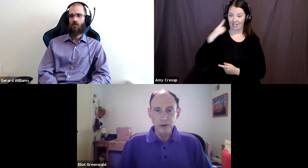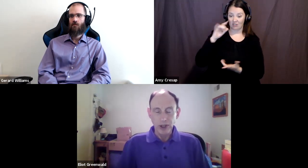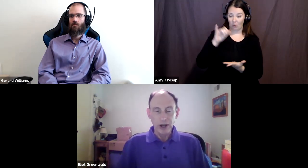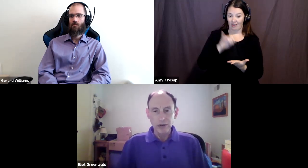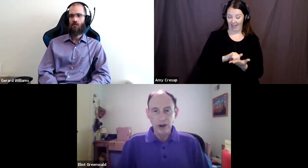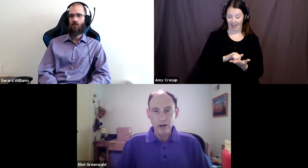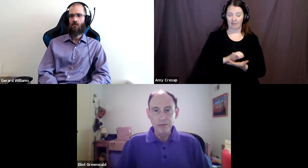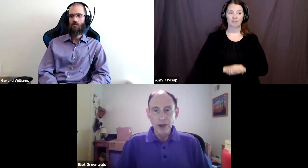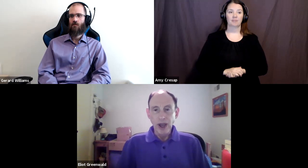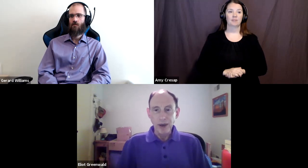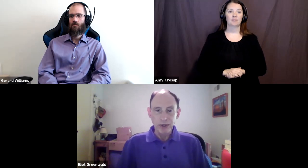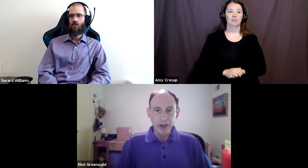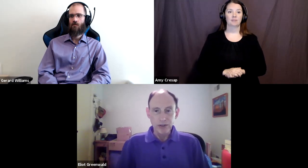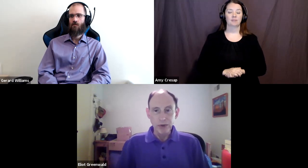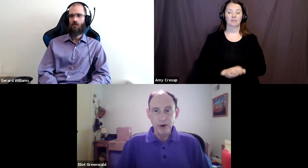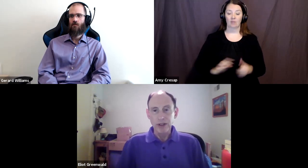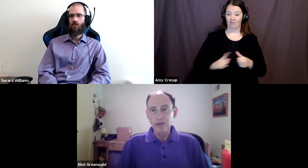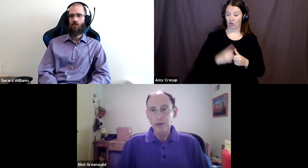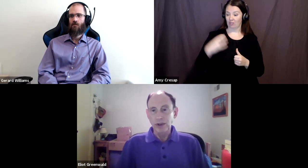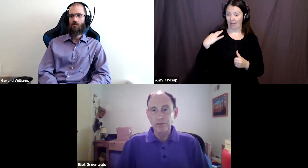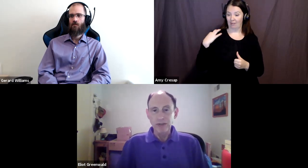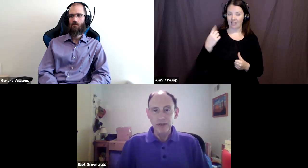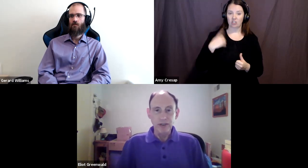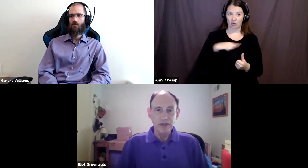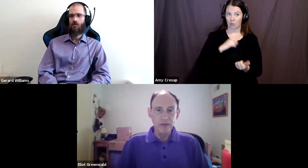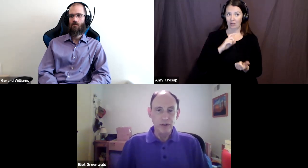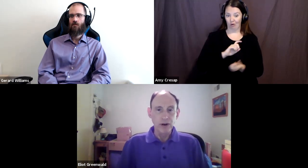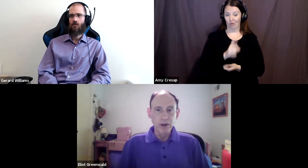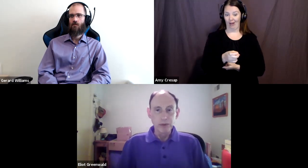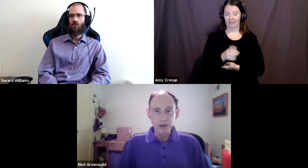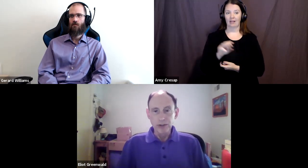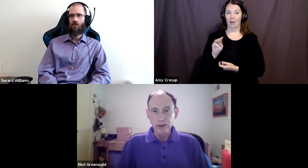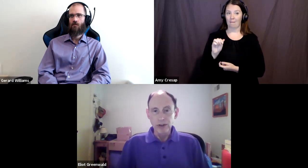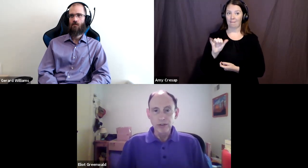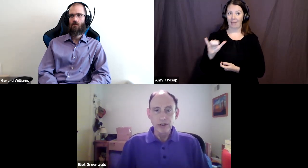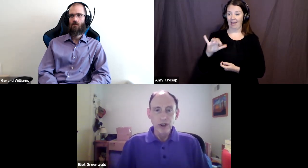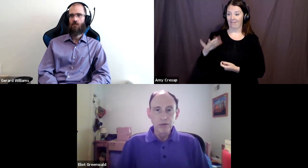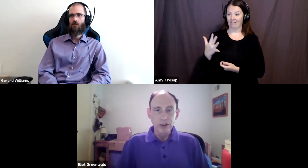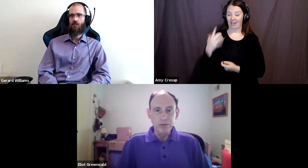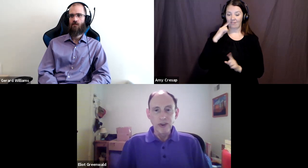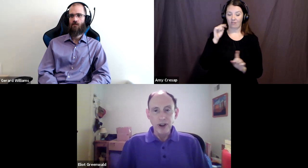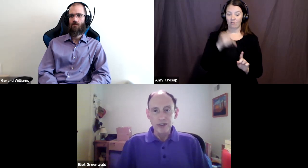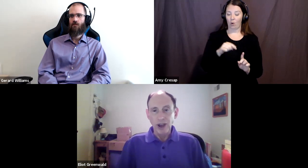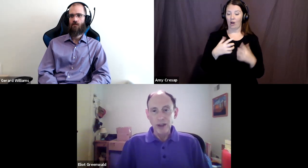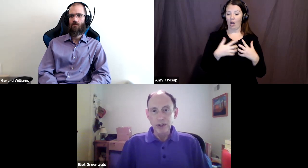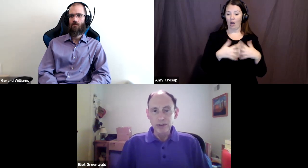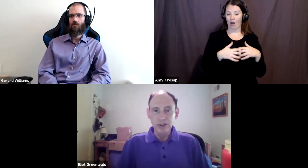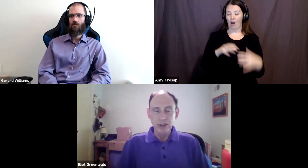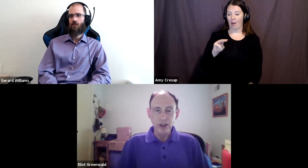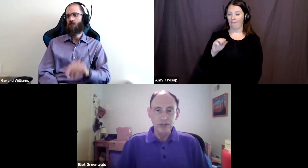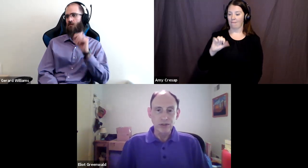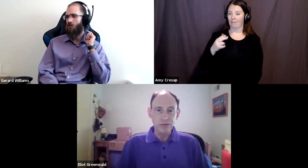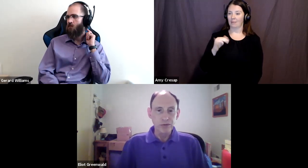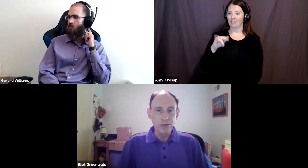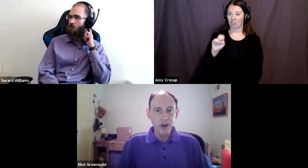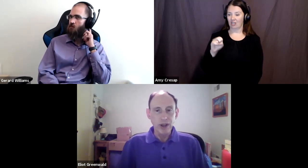The first application we granted was May 5th for MachineGenius which provides IP CTS through